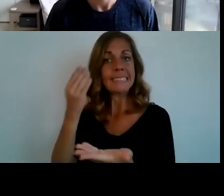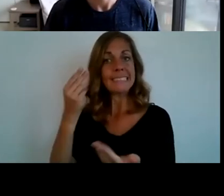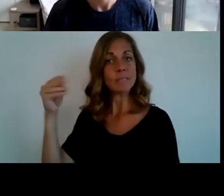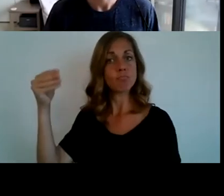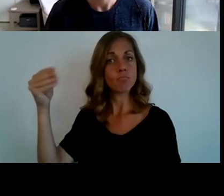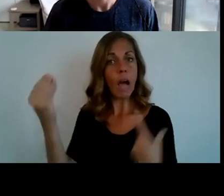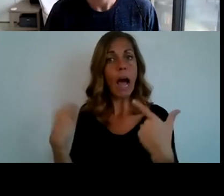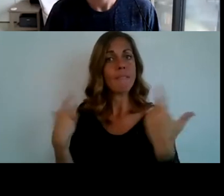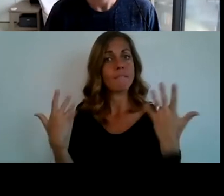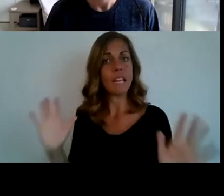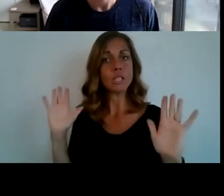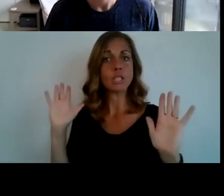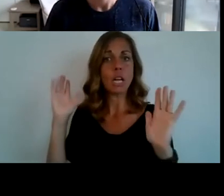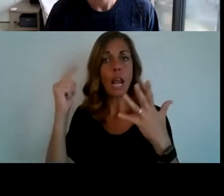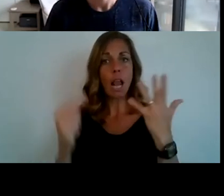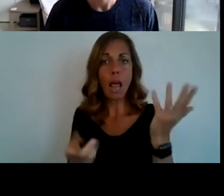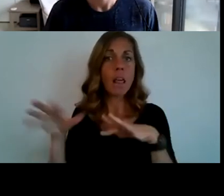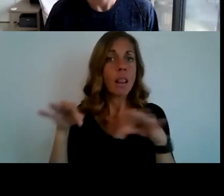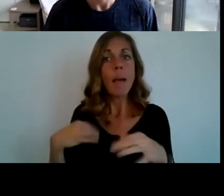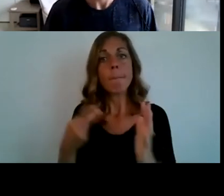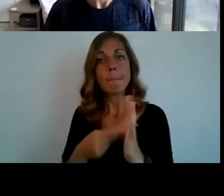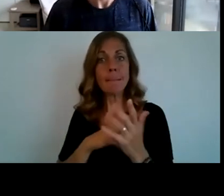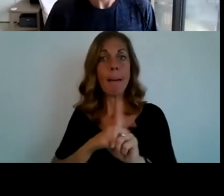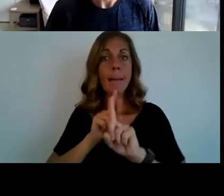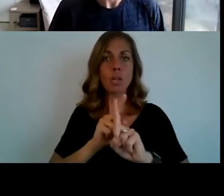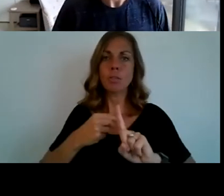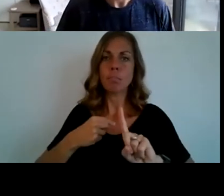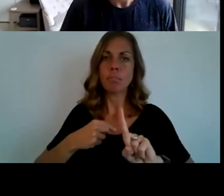this. And this is what my apprenticeship means that I'm skilled to do.